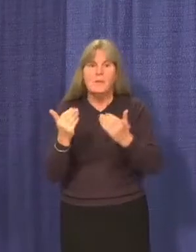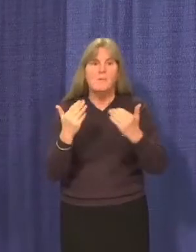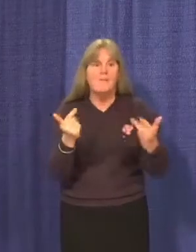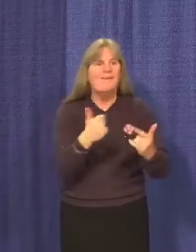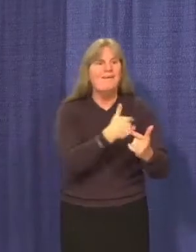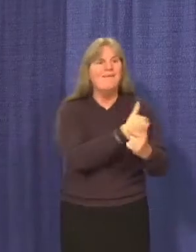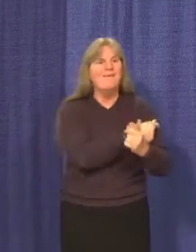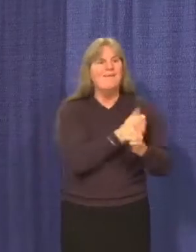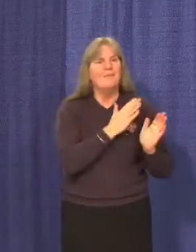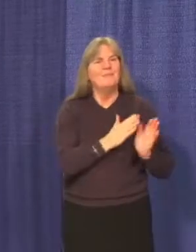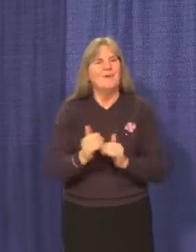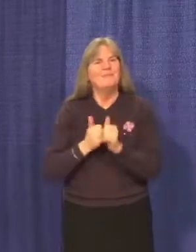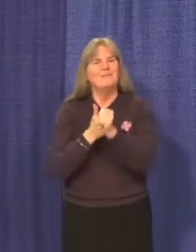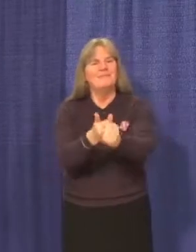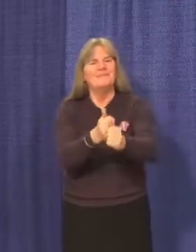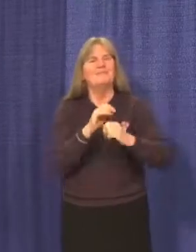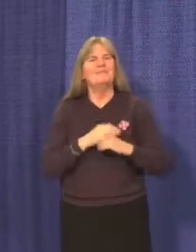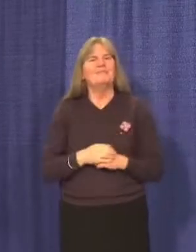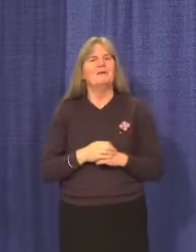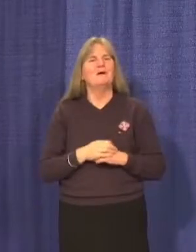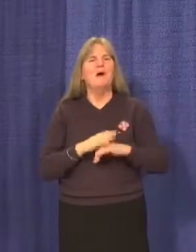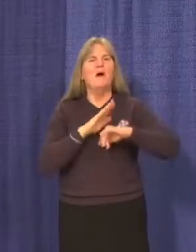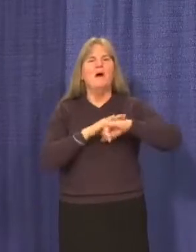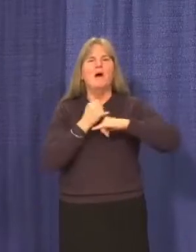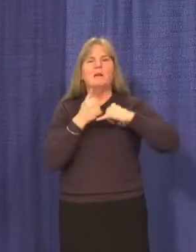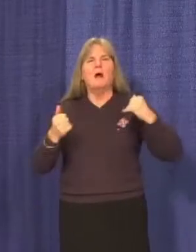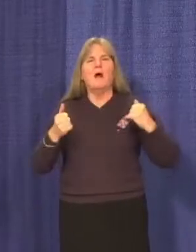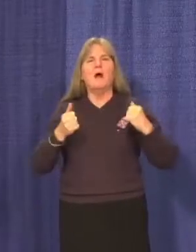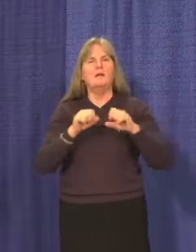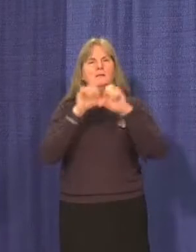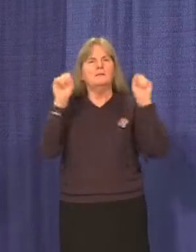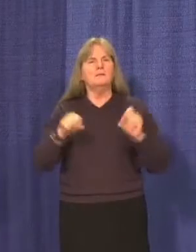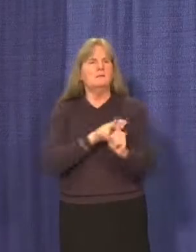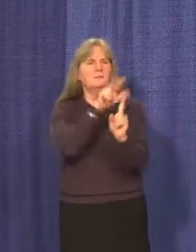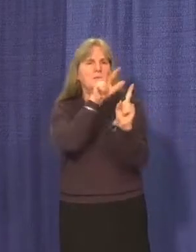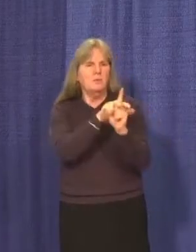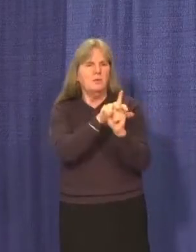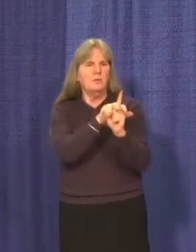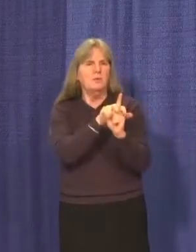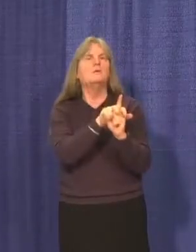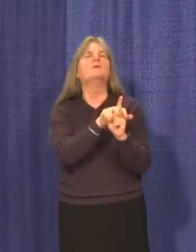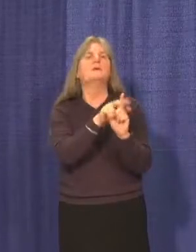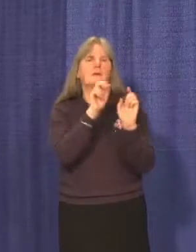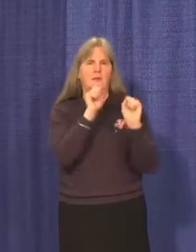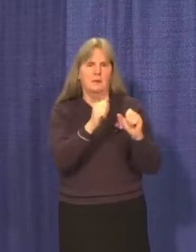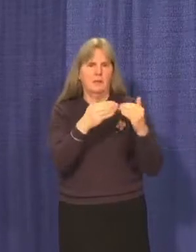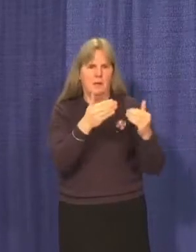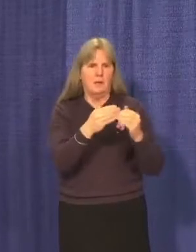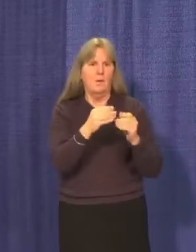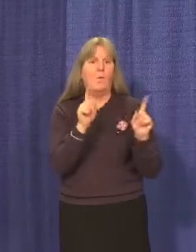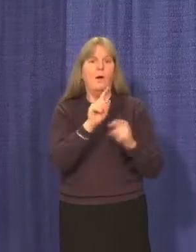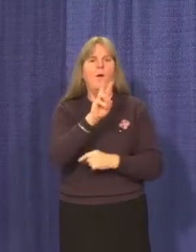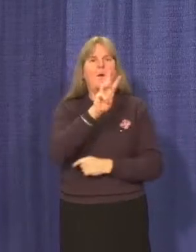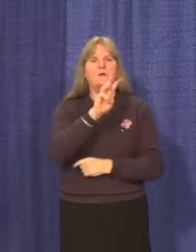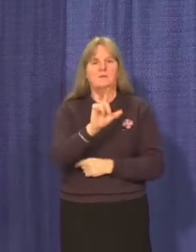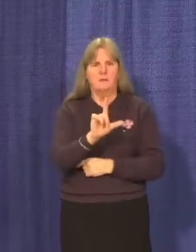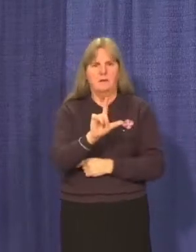immunization plans. The online appointment booking system is now open. It is available for people in